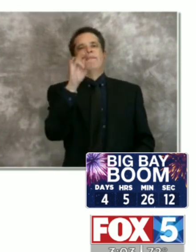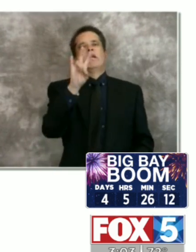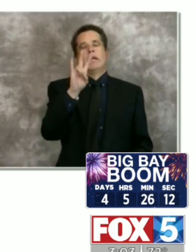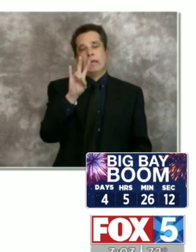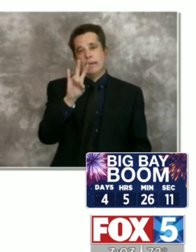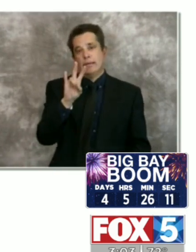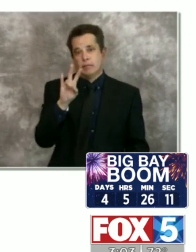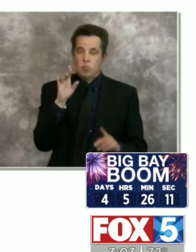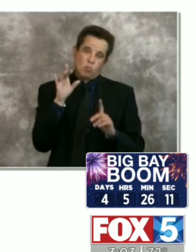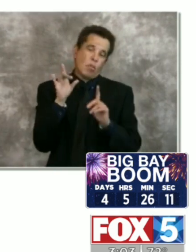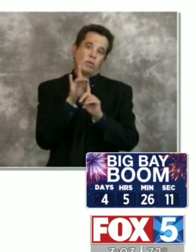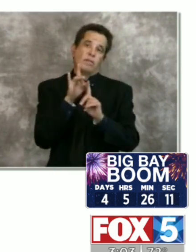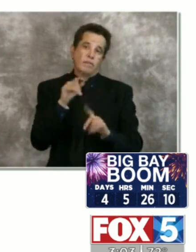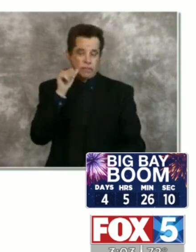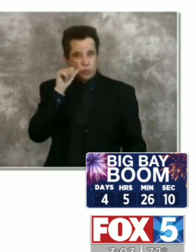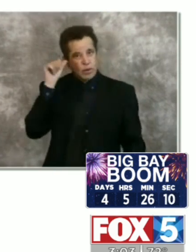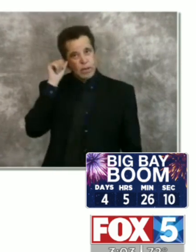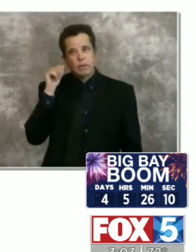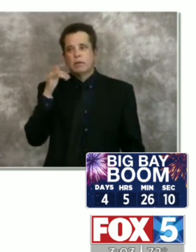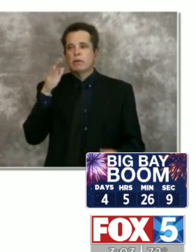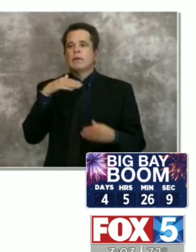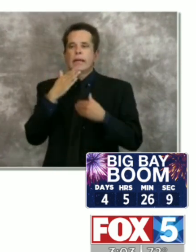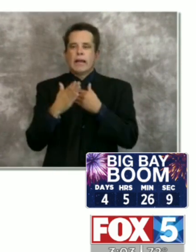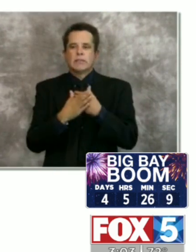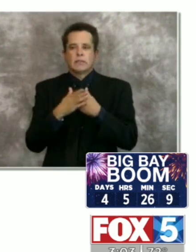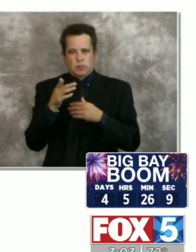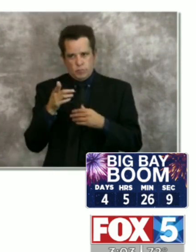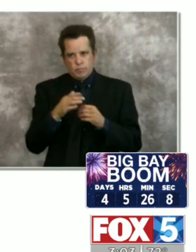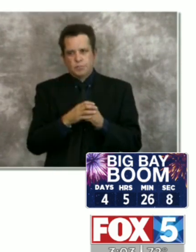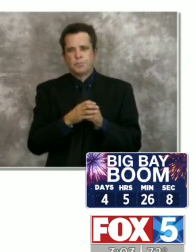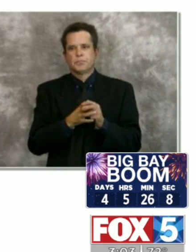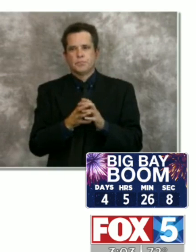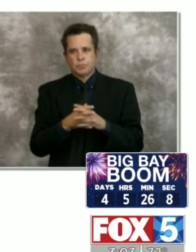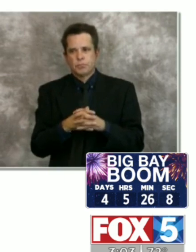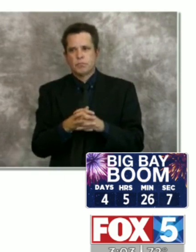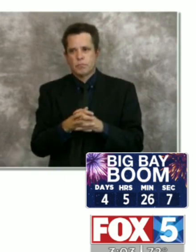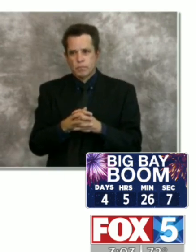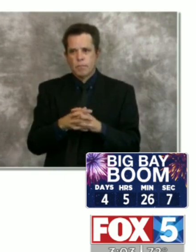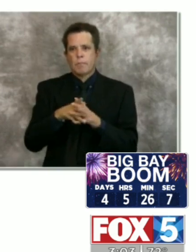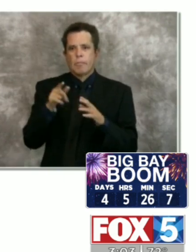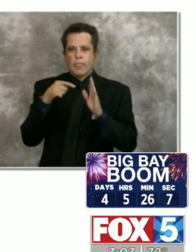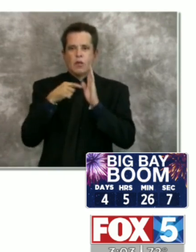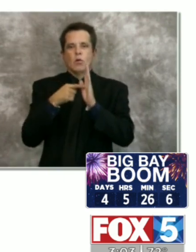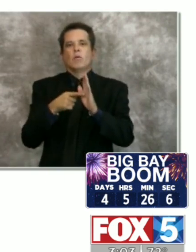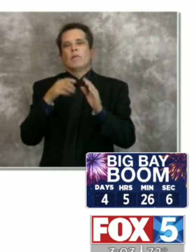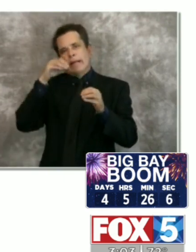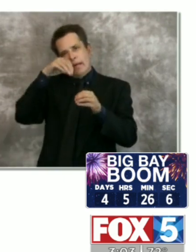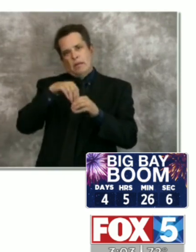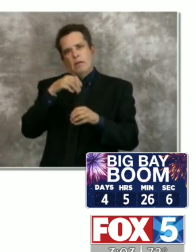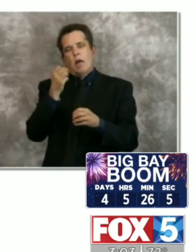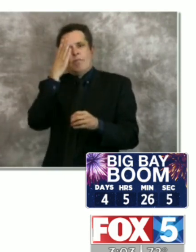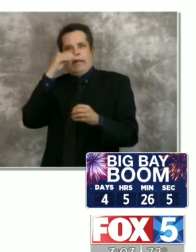OF THE HIGHEST. POSITIVE TESTS REPORTED AND FOR A YESTERDAY I NUMBER WAS 317. IN THE NEXT